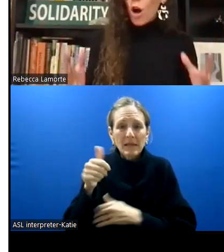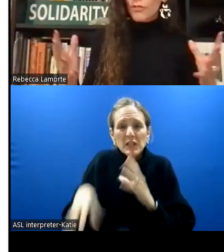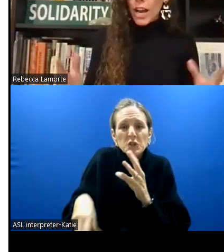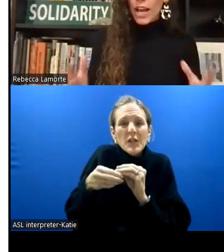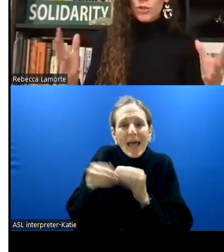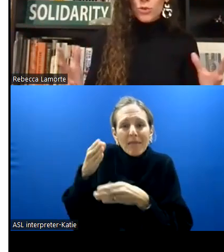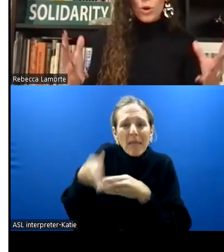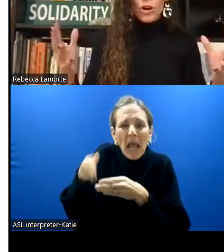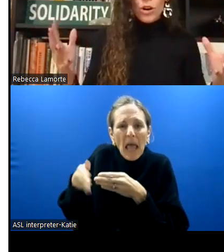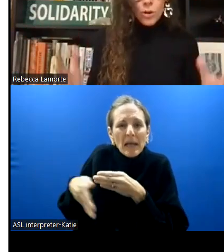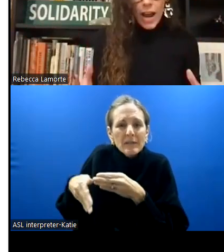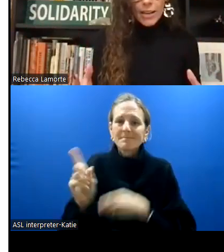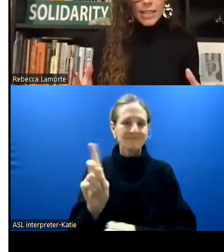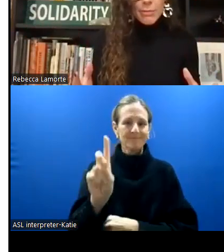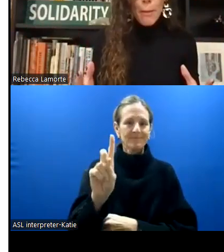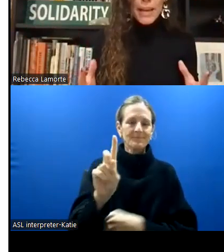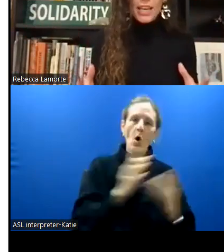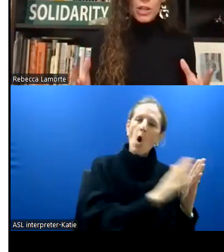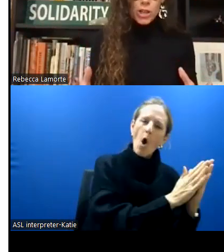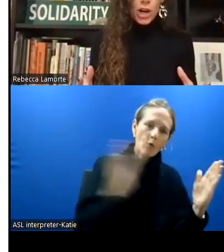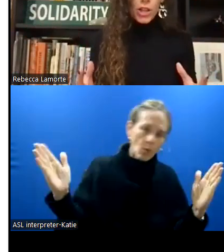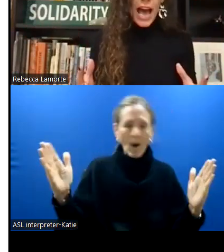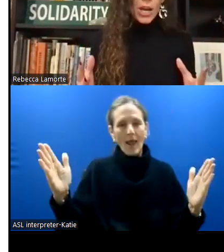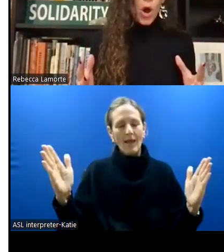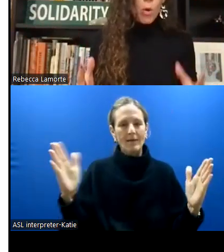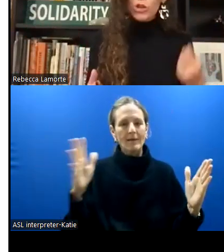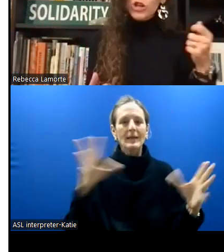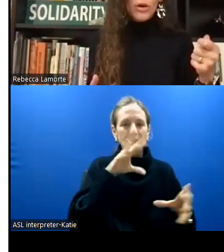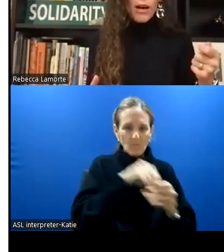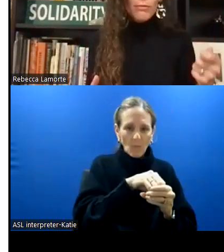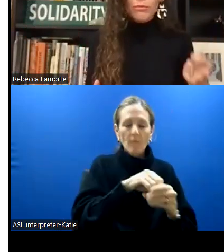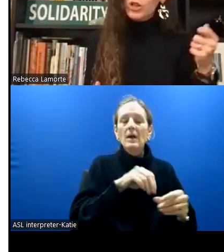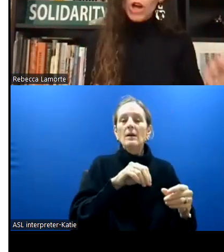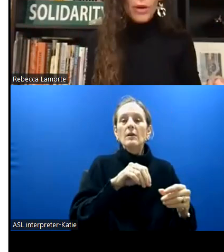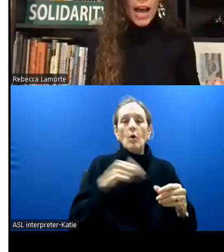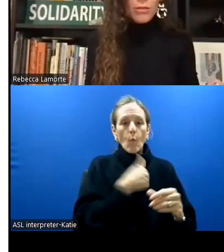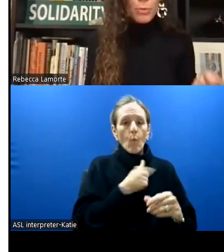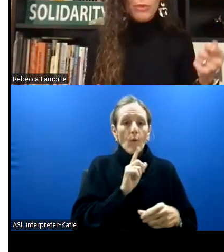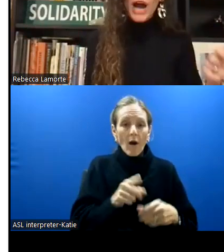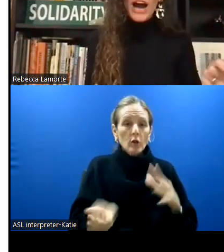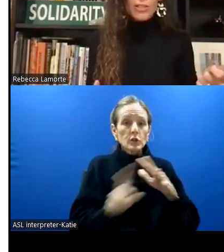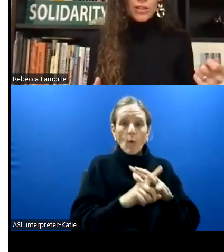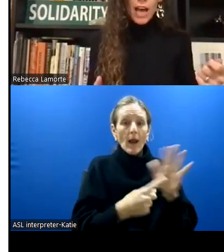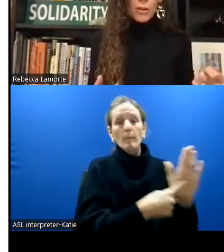all of your answers were correct. It's about making sure that we're showing up, we're showing out, we're being proud as ourselves,